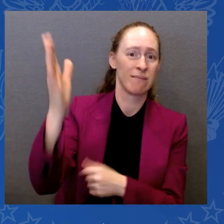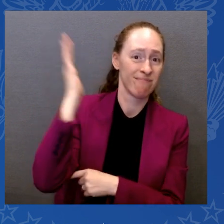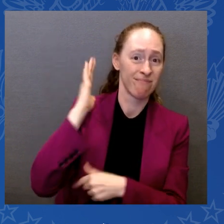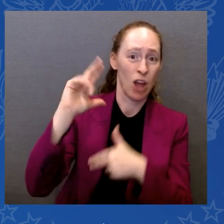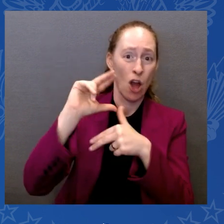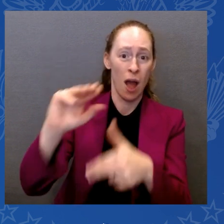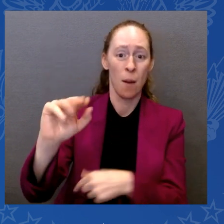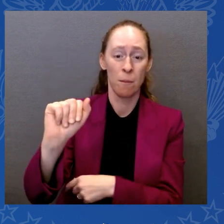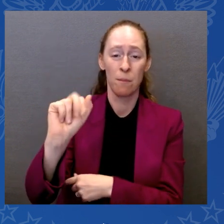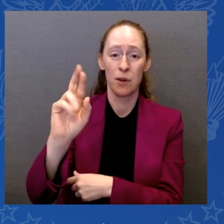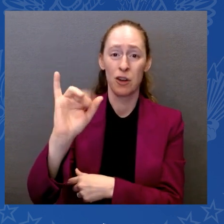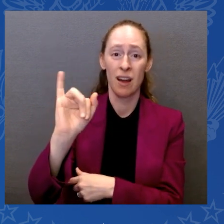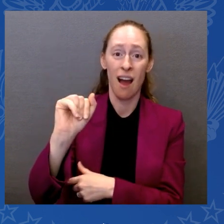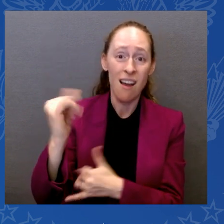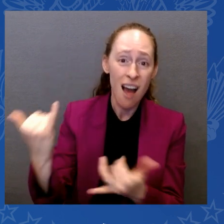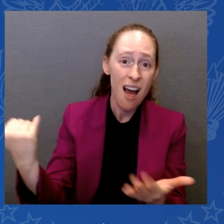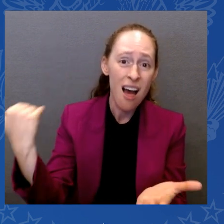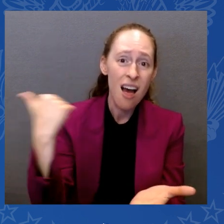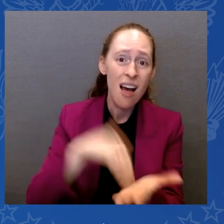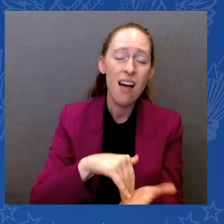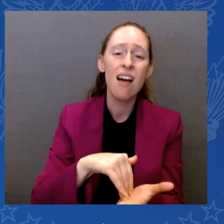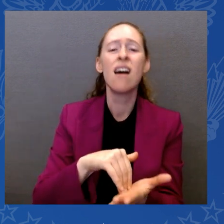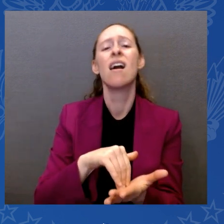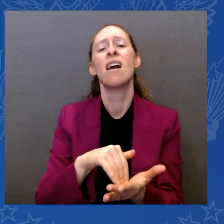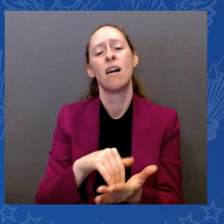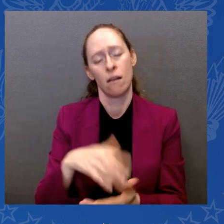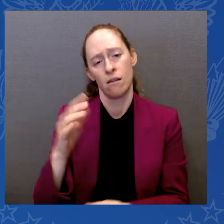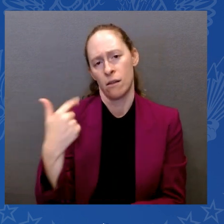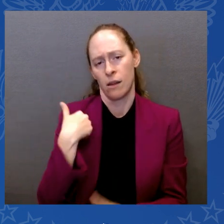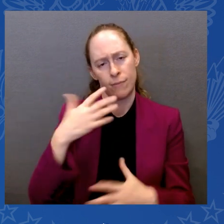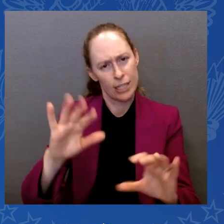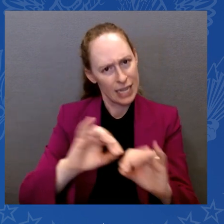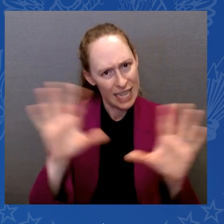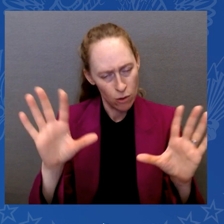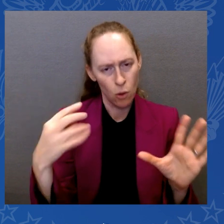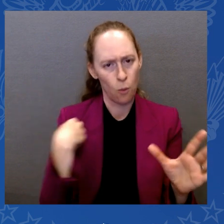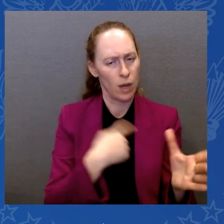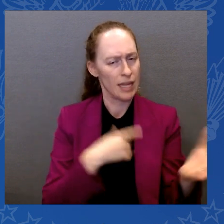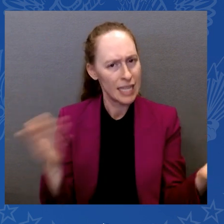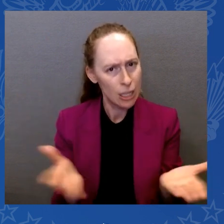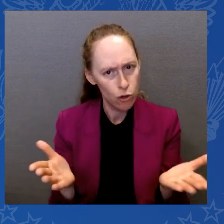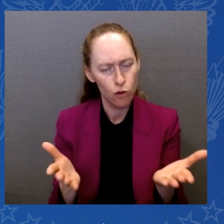We're not going to walk away. We mean it. And I like the fact that Deanne -- she's going to speak in a minute --